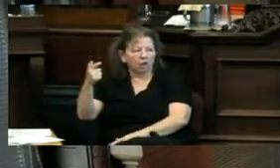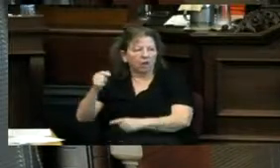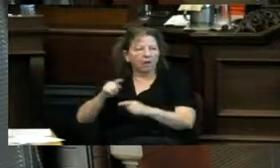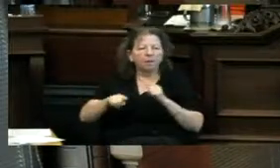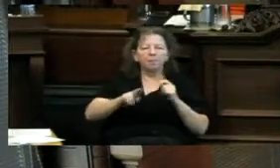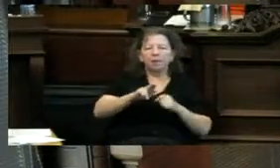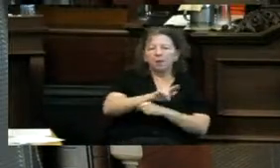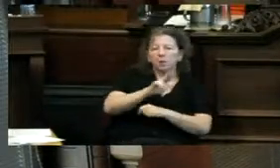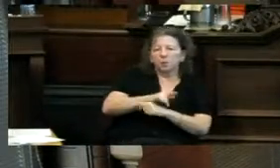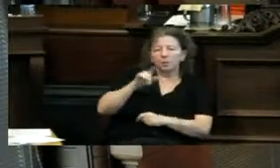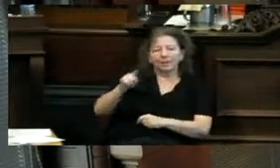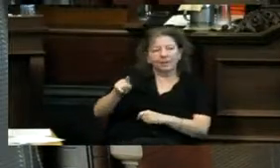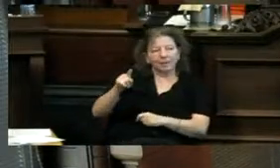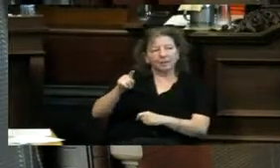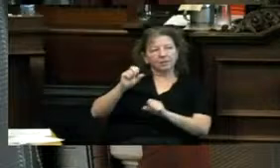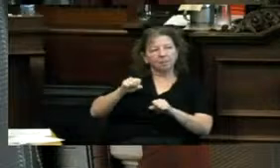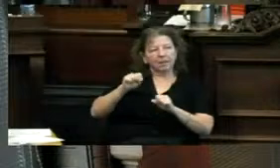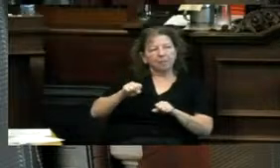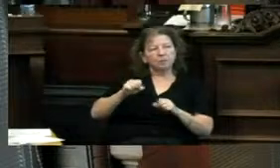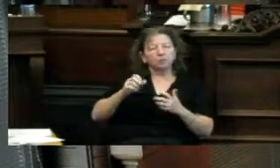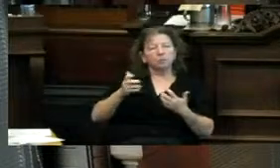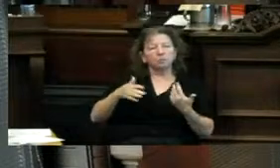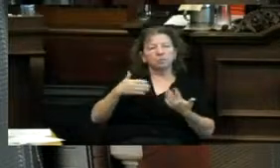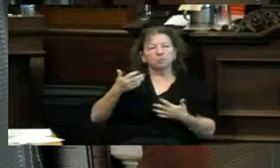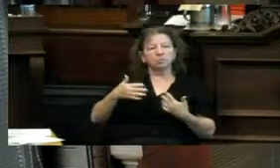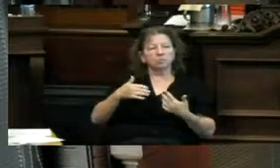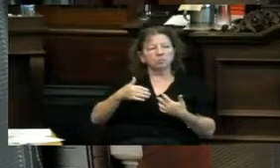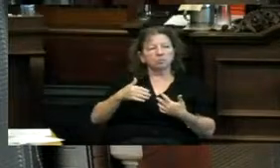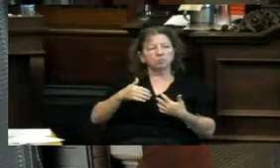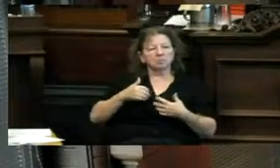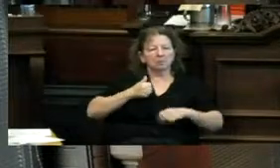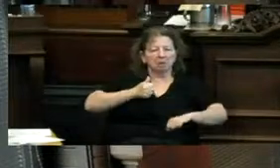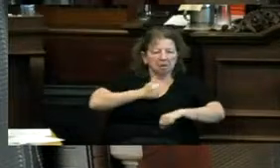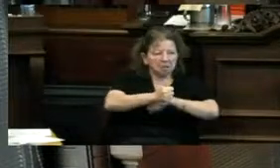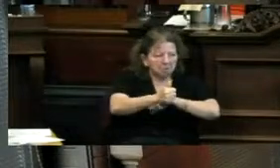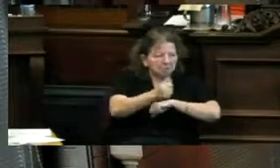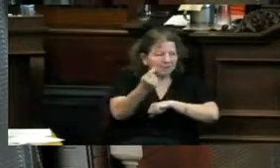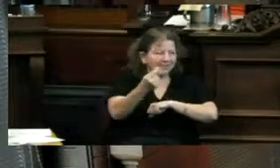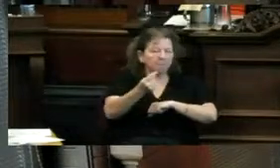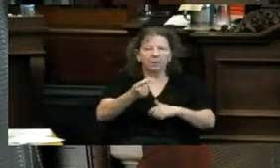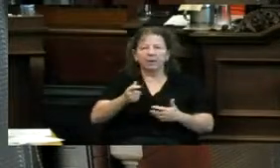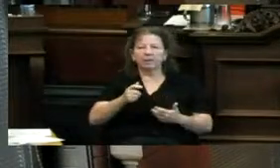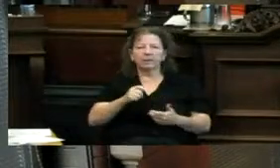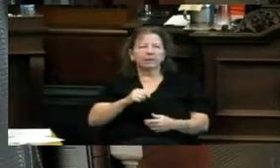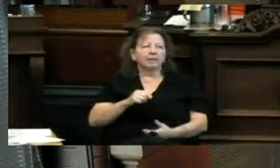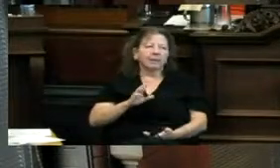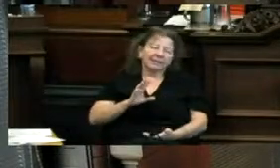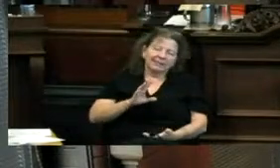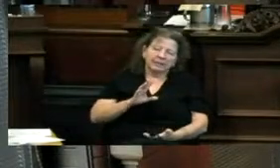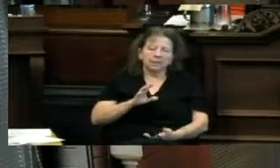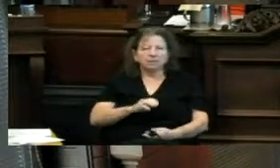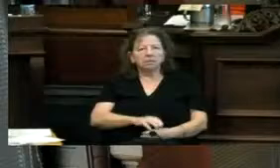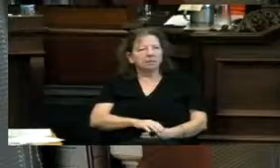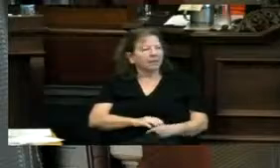firework or something and howren